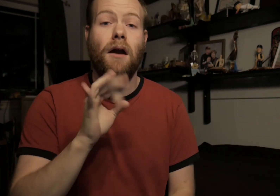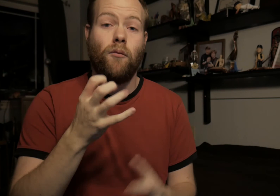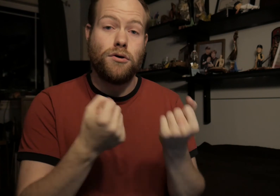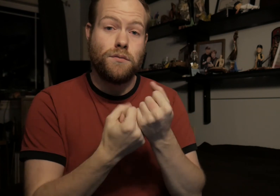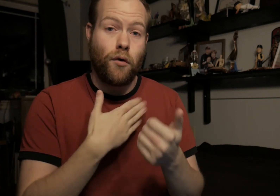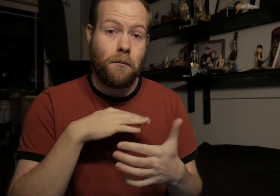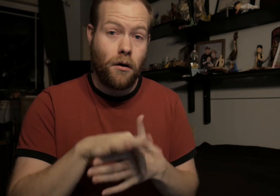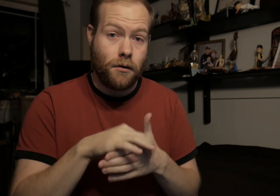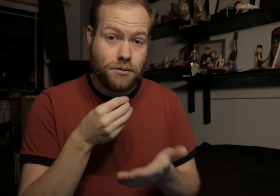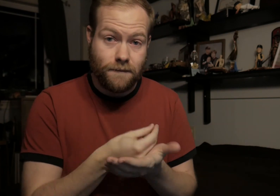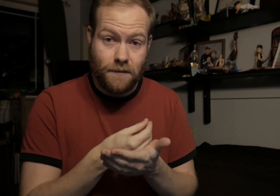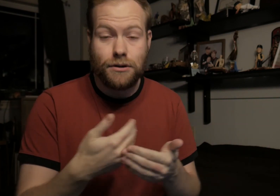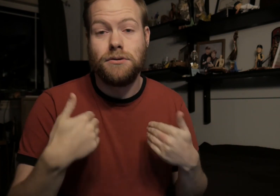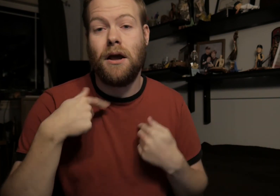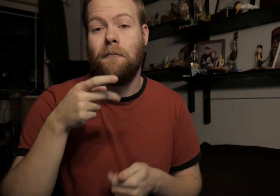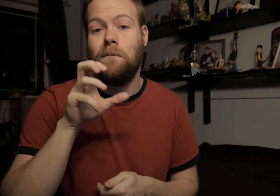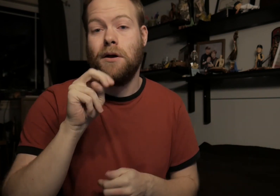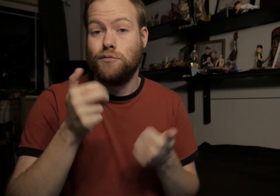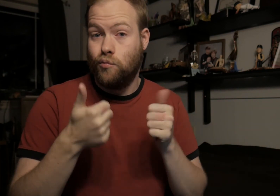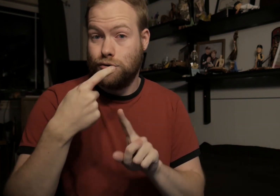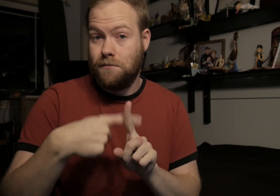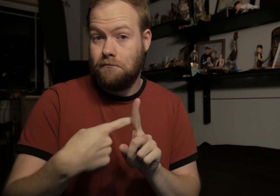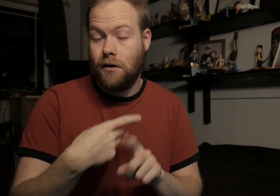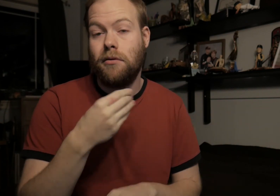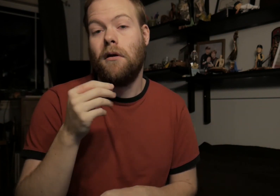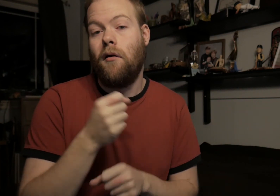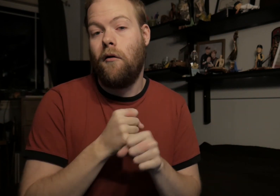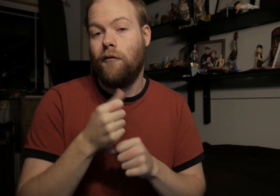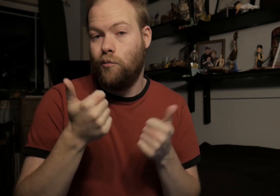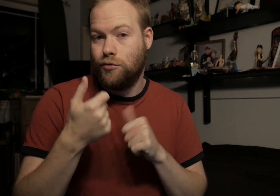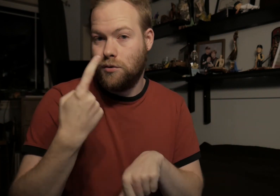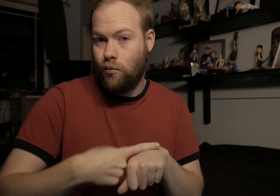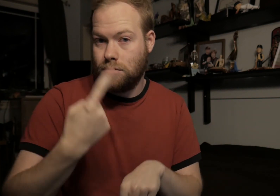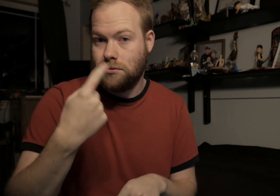If you want to support my content financially, I have Patreon, which is monthly, and ko-fi, which is one-time.